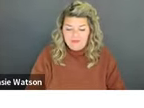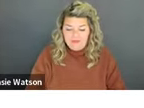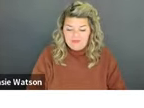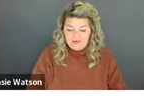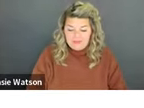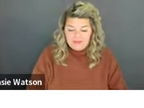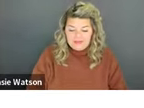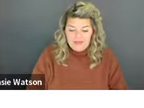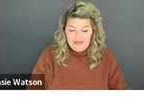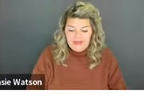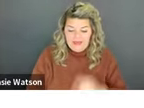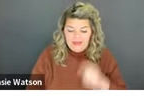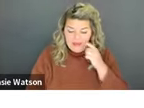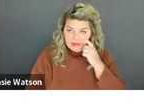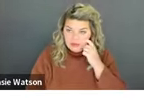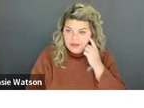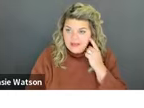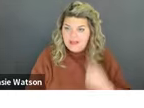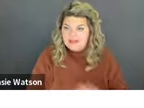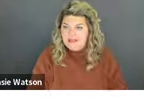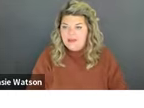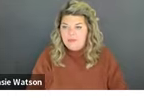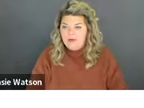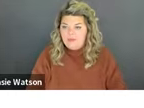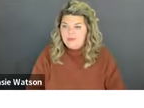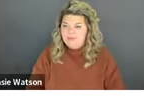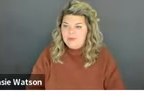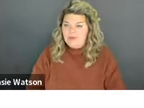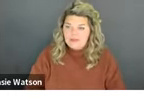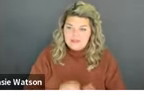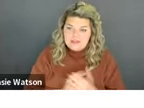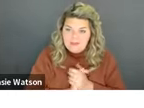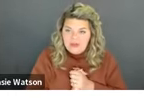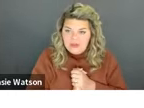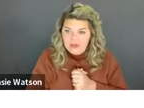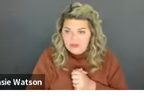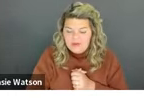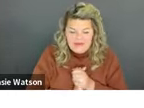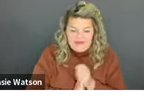to everyone for participating and joining us and we hope you learn something new